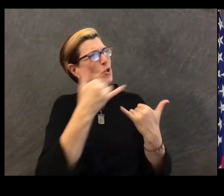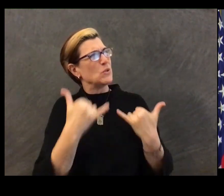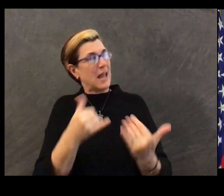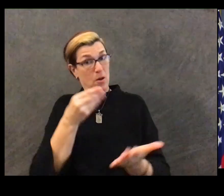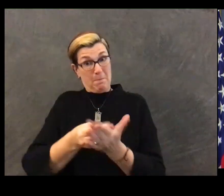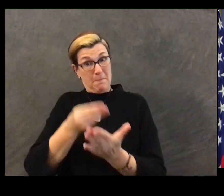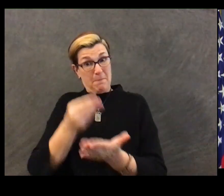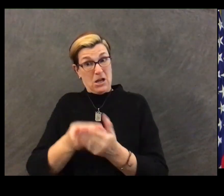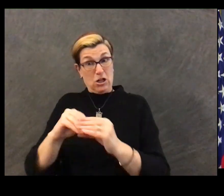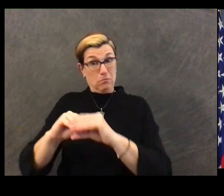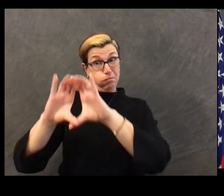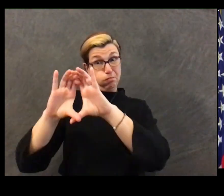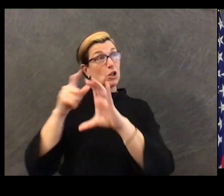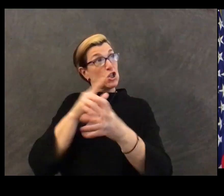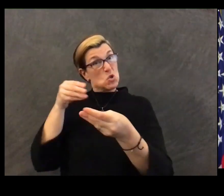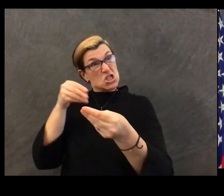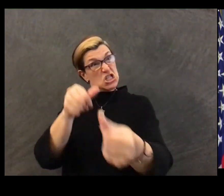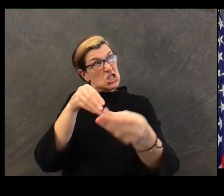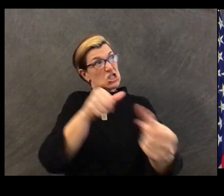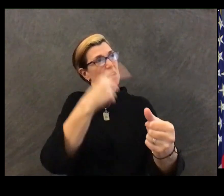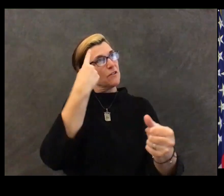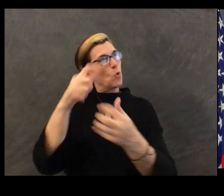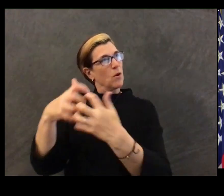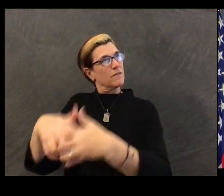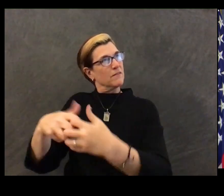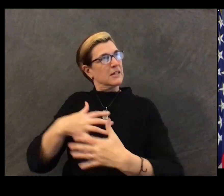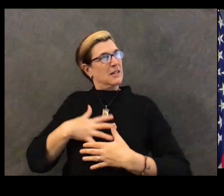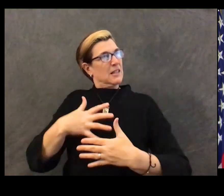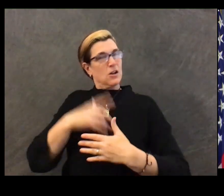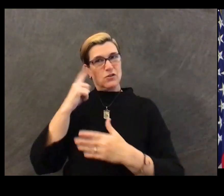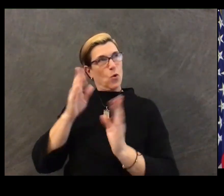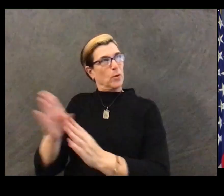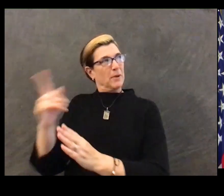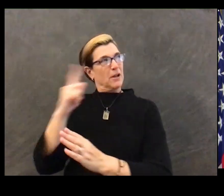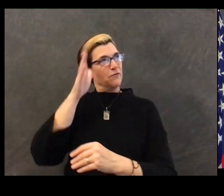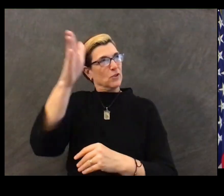emergency procurement of ventilators we have to have them for other reasons